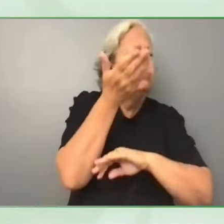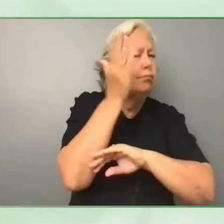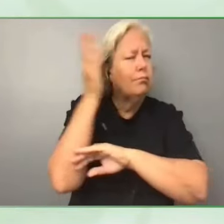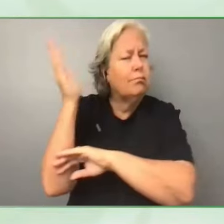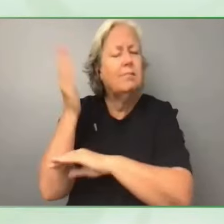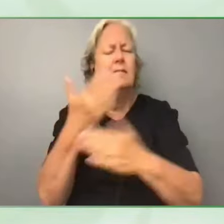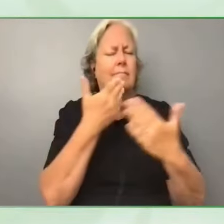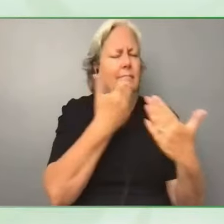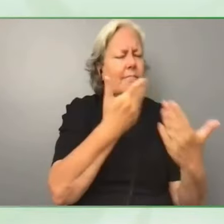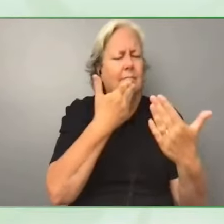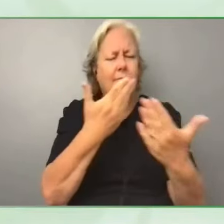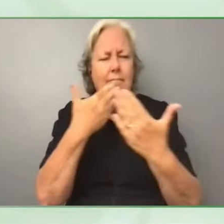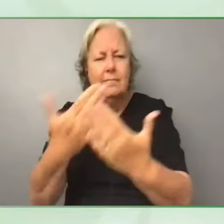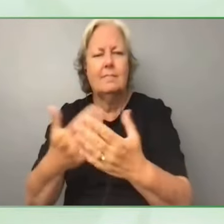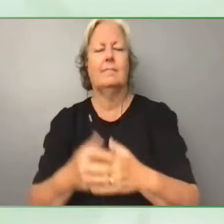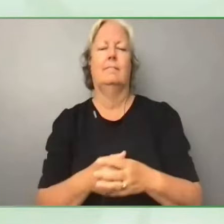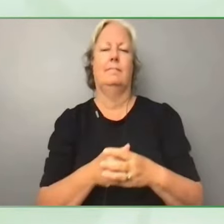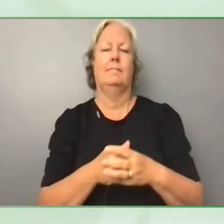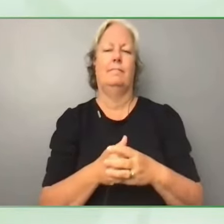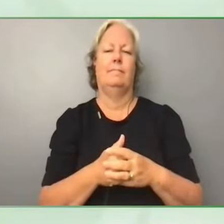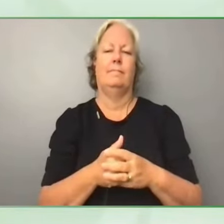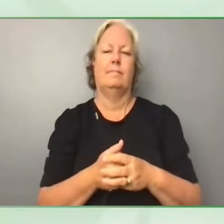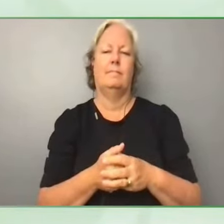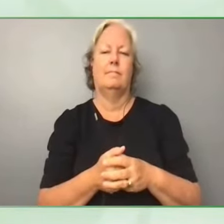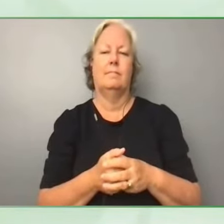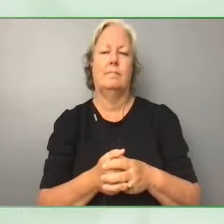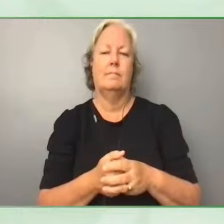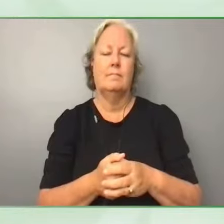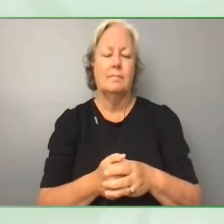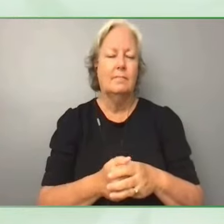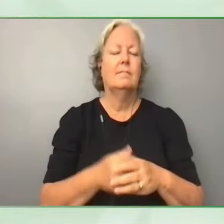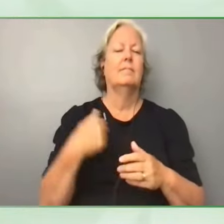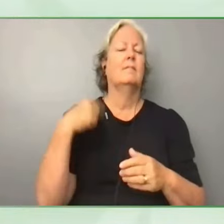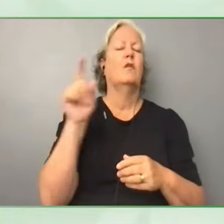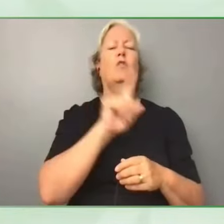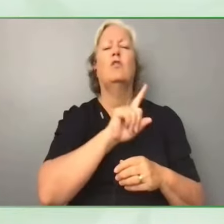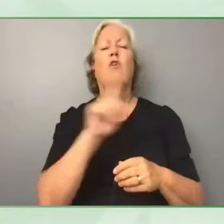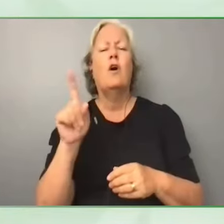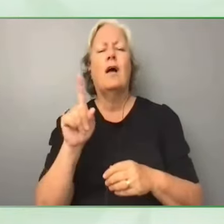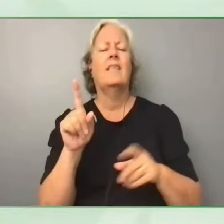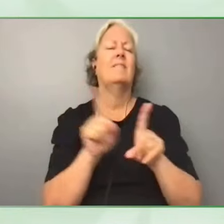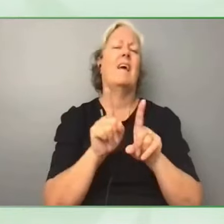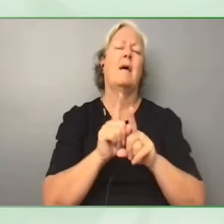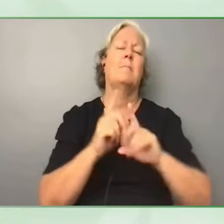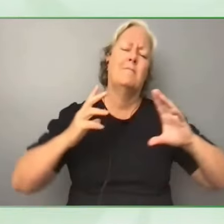And I will not try to summarise what was discussed but I would like